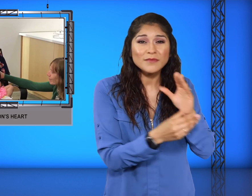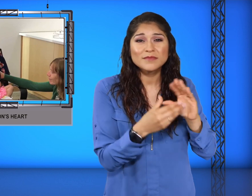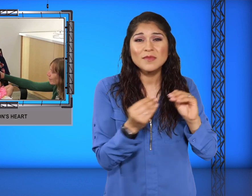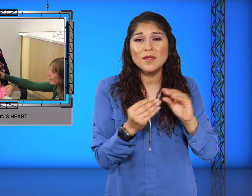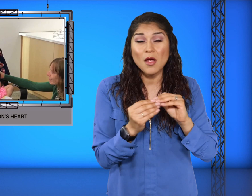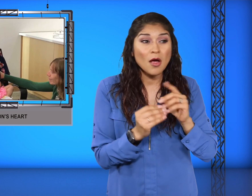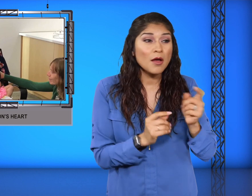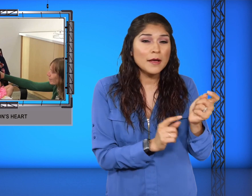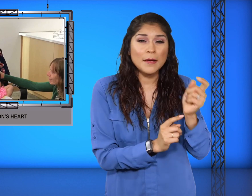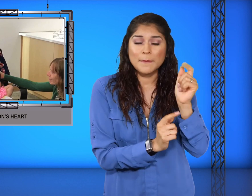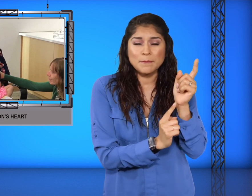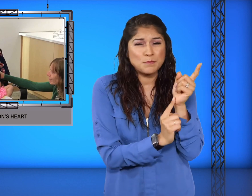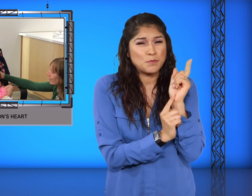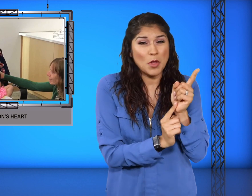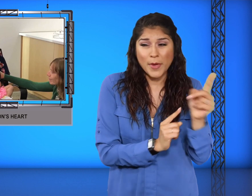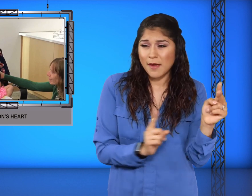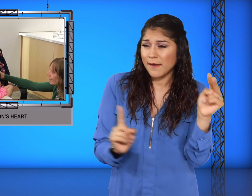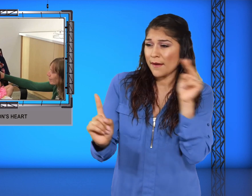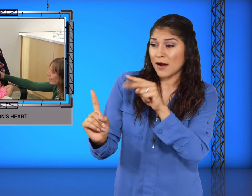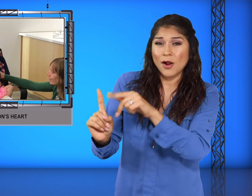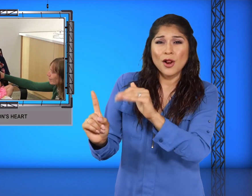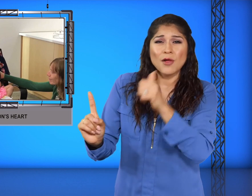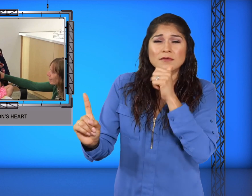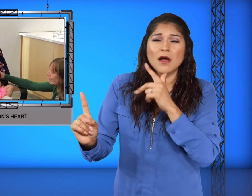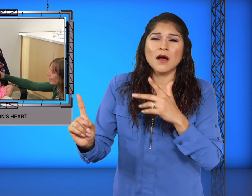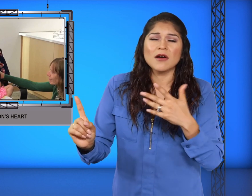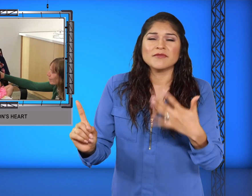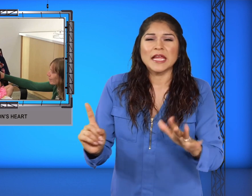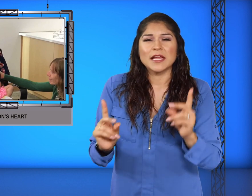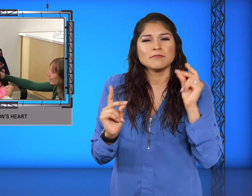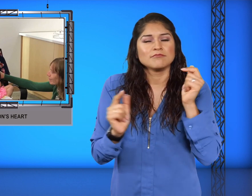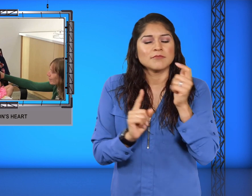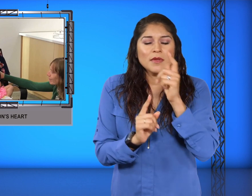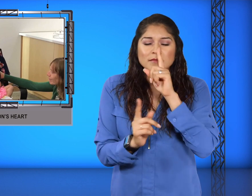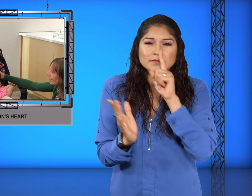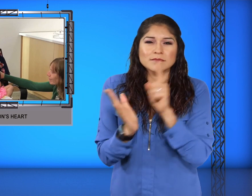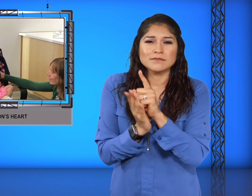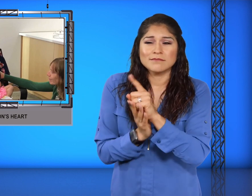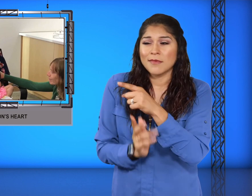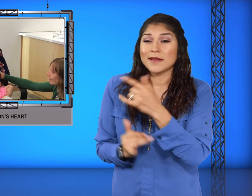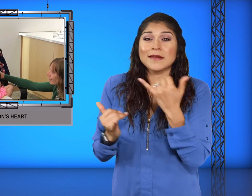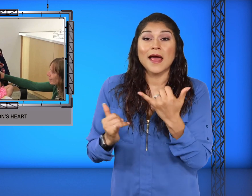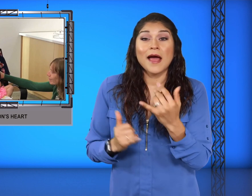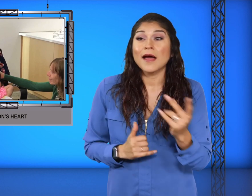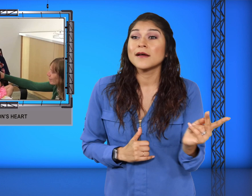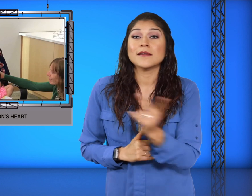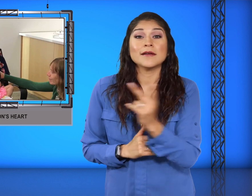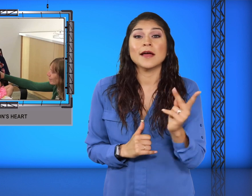Eaton says she fell in love with Lola from the moment she saw her and they will now have